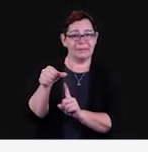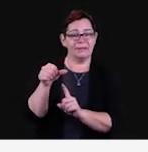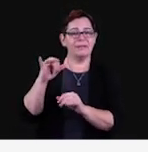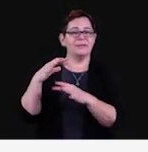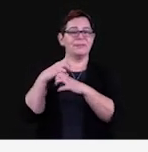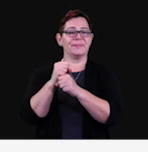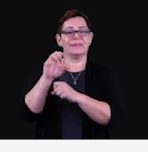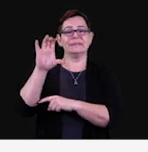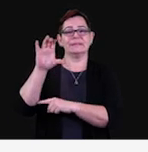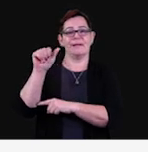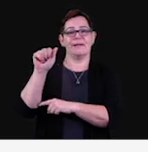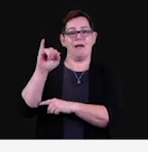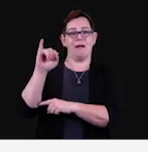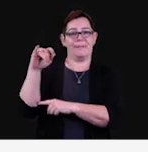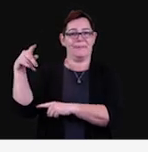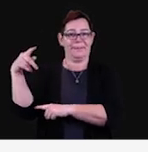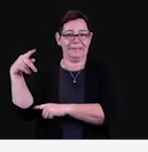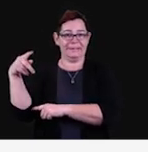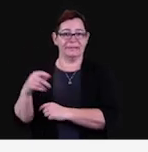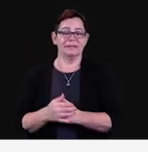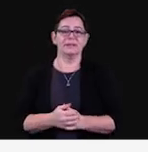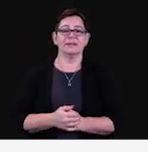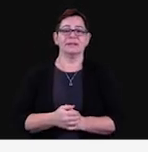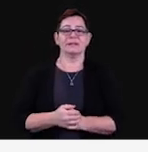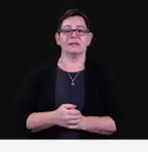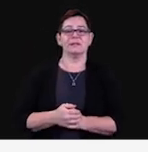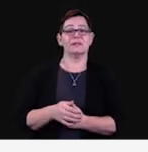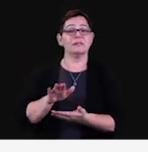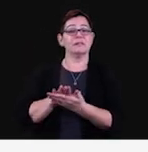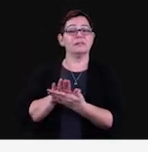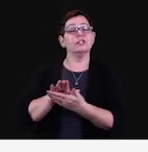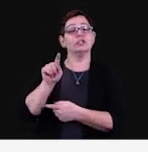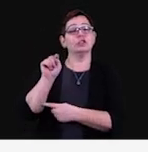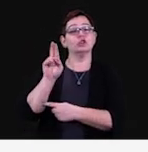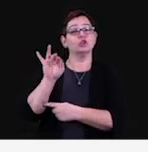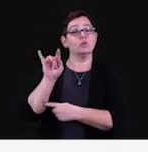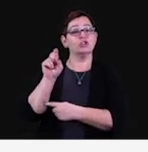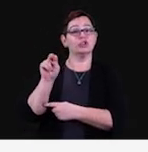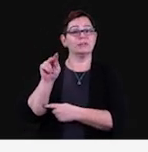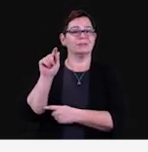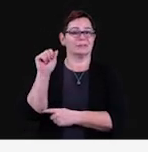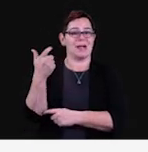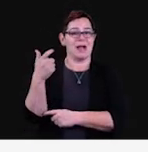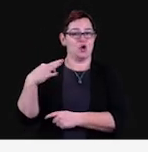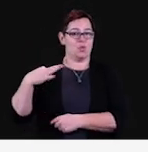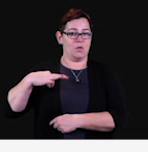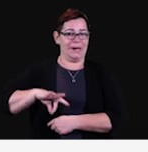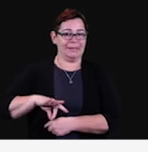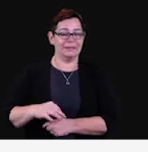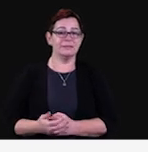Applying for some of these will also register you for related provincial or territorial payments.